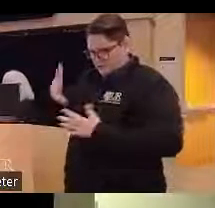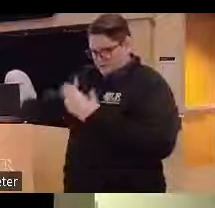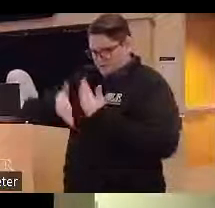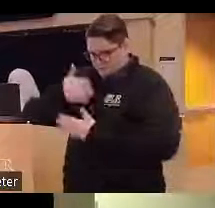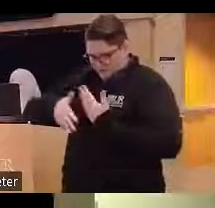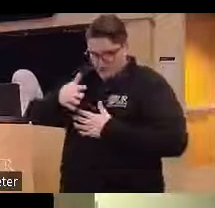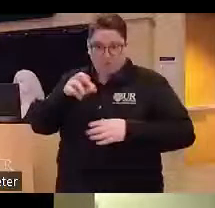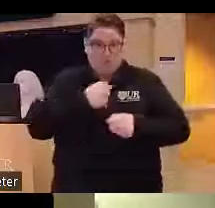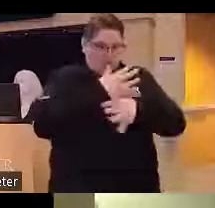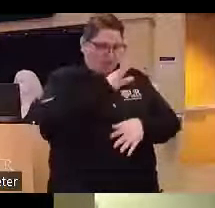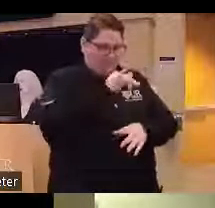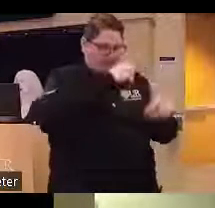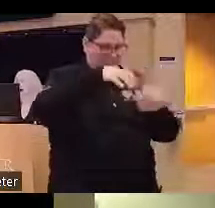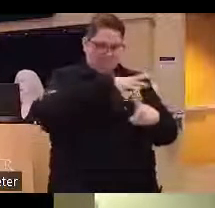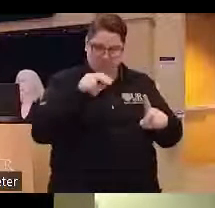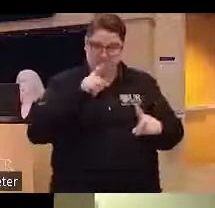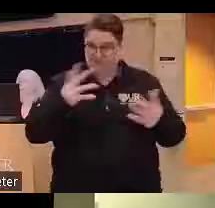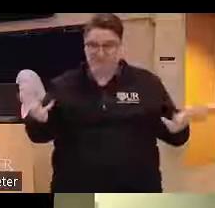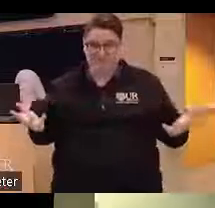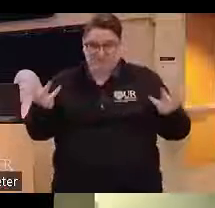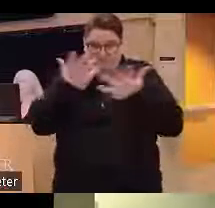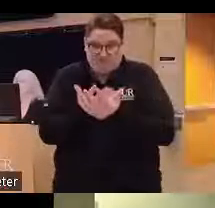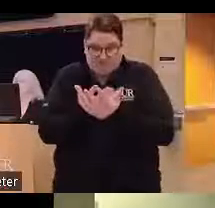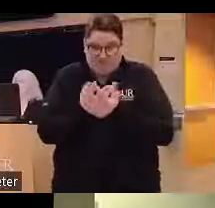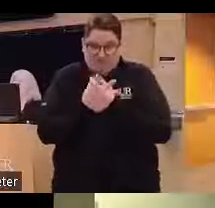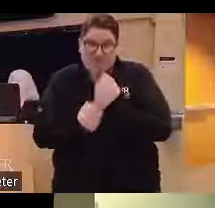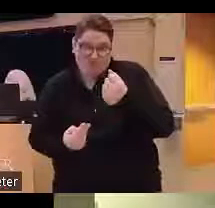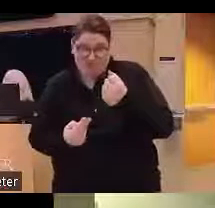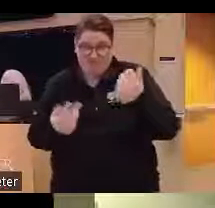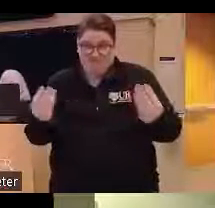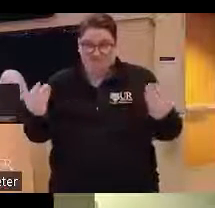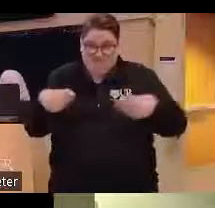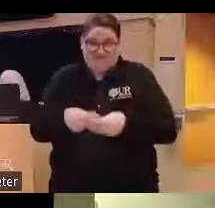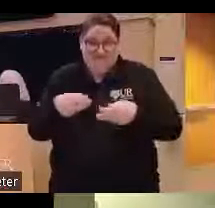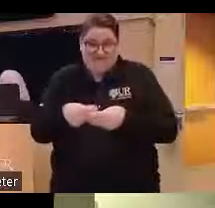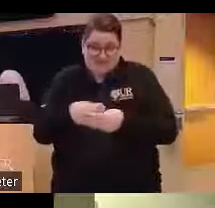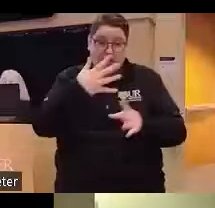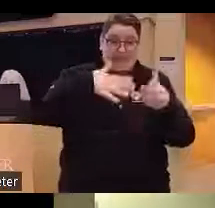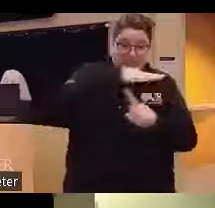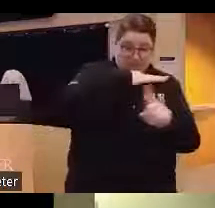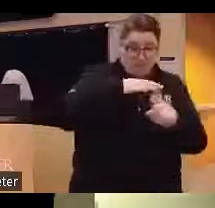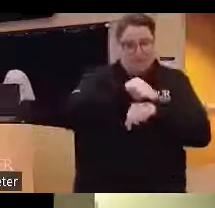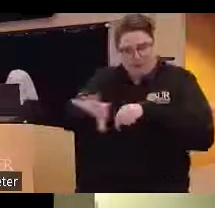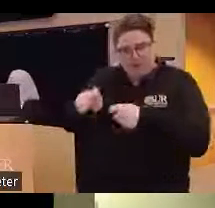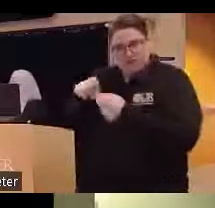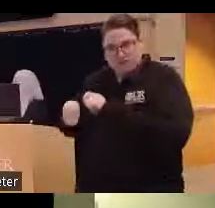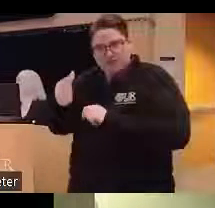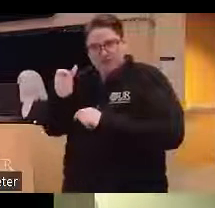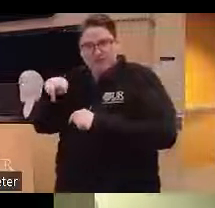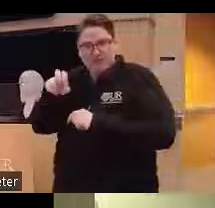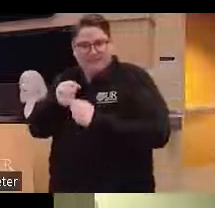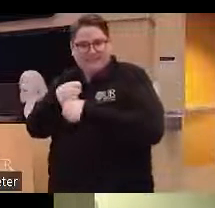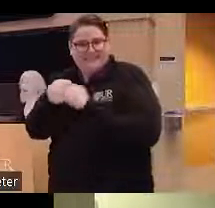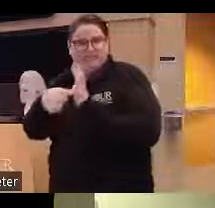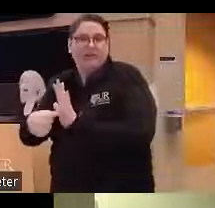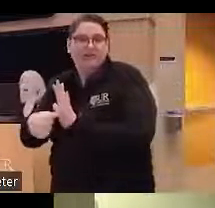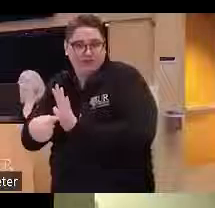life exposures are operating by changing gene expression and that is done by these epigenetic